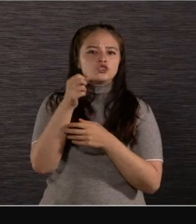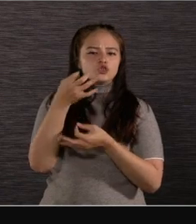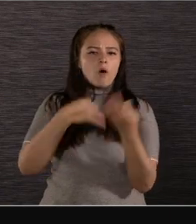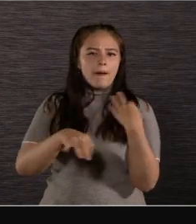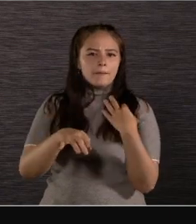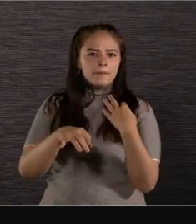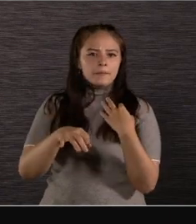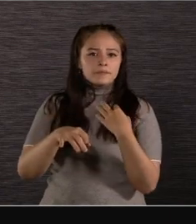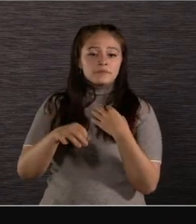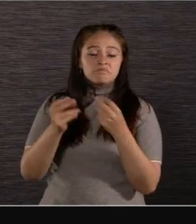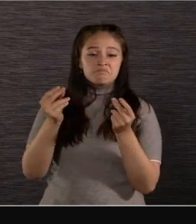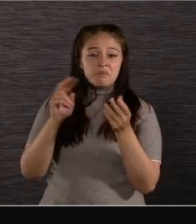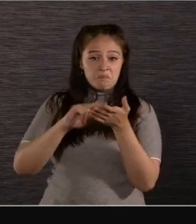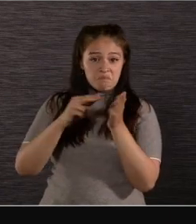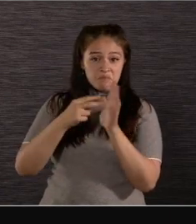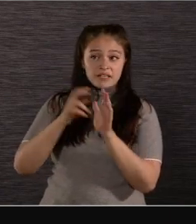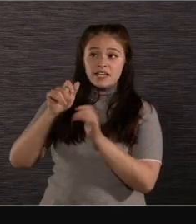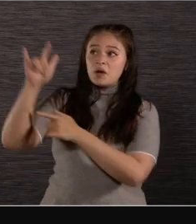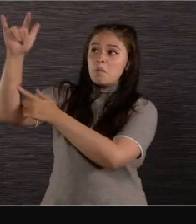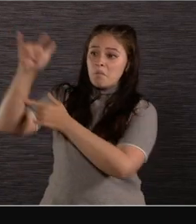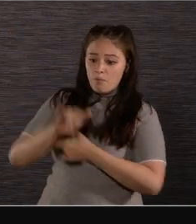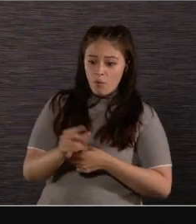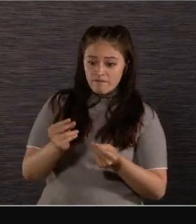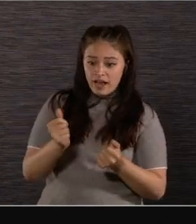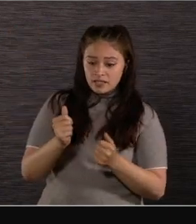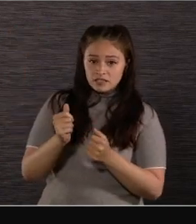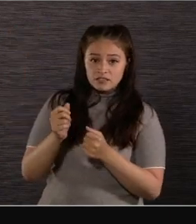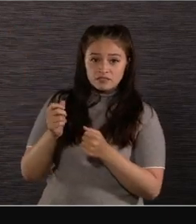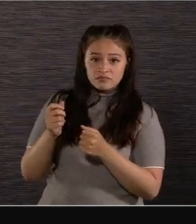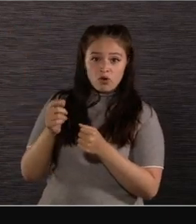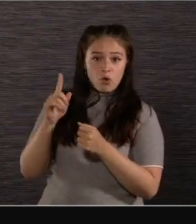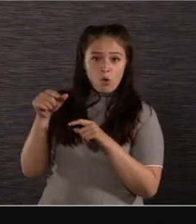take off land, take off again and be back up